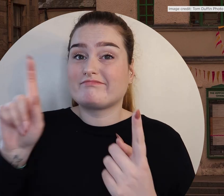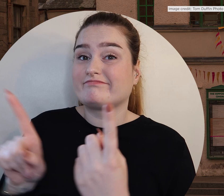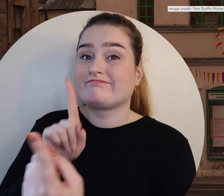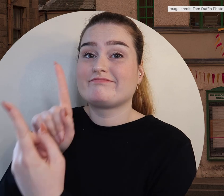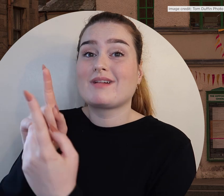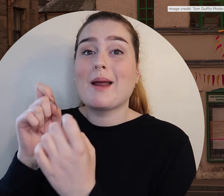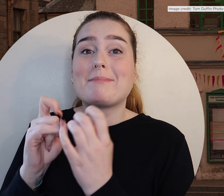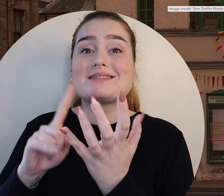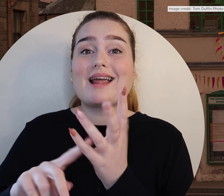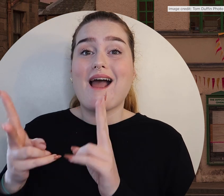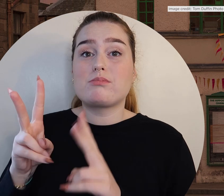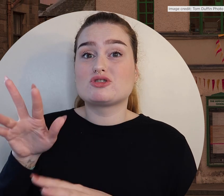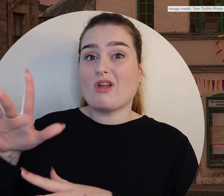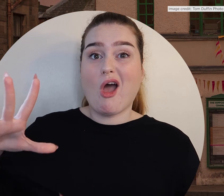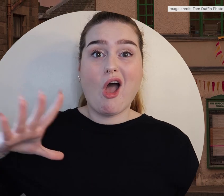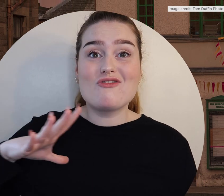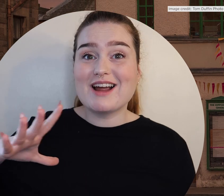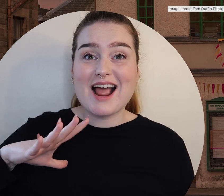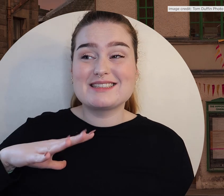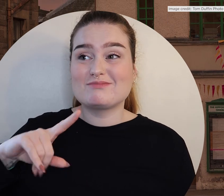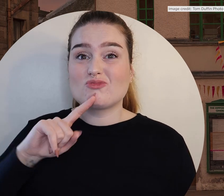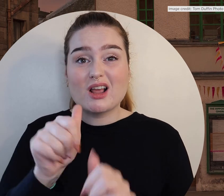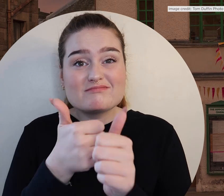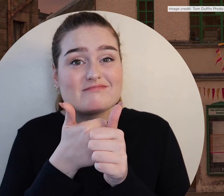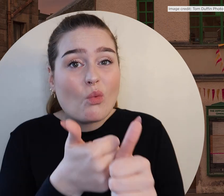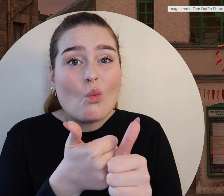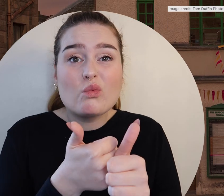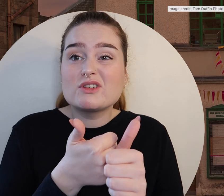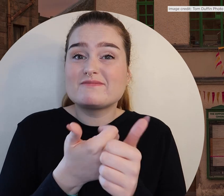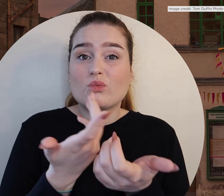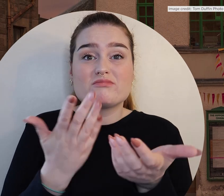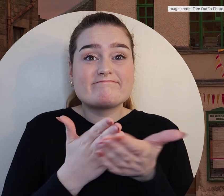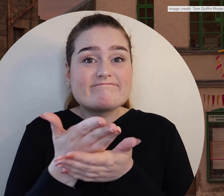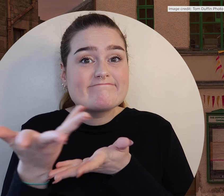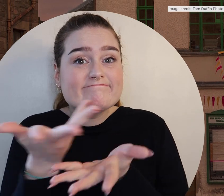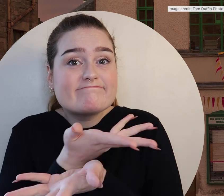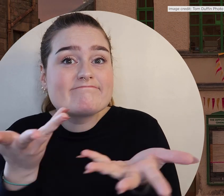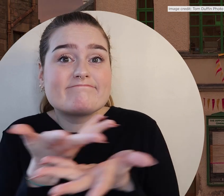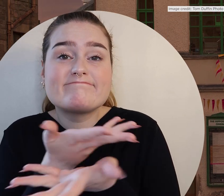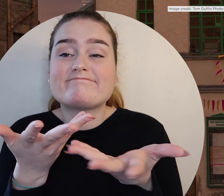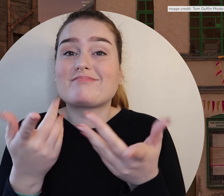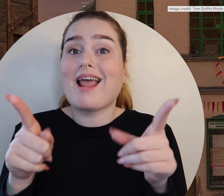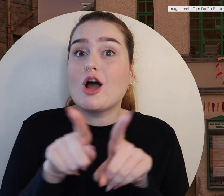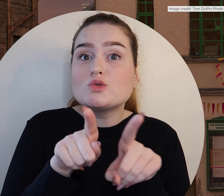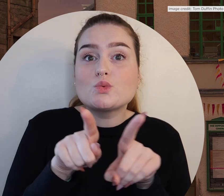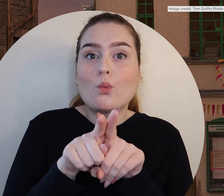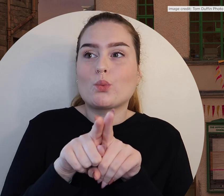a BSL interpreter who will be available in the cinema from the moment the doors